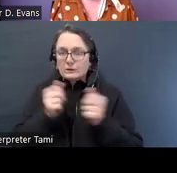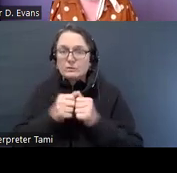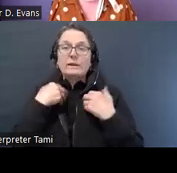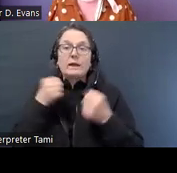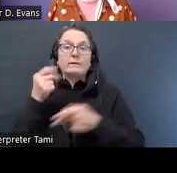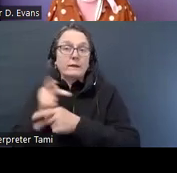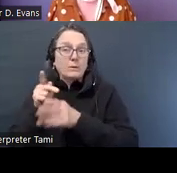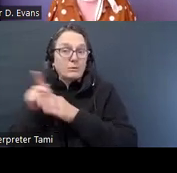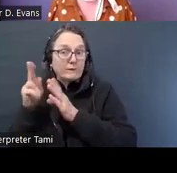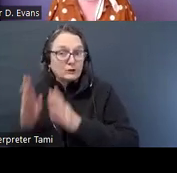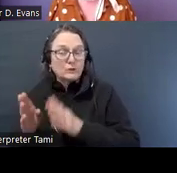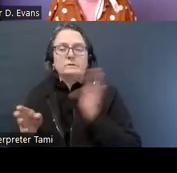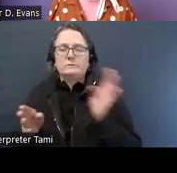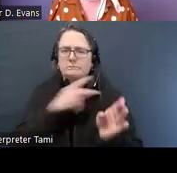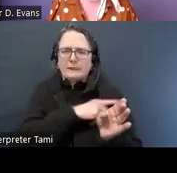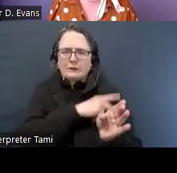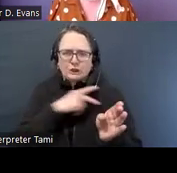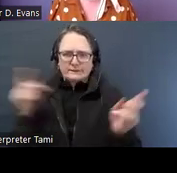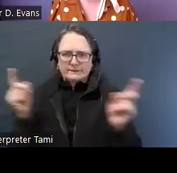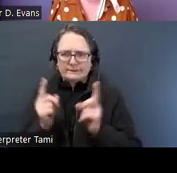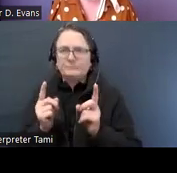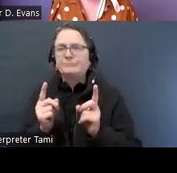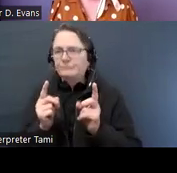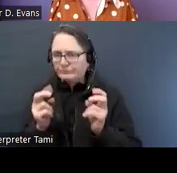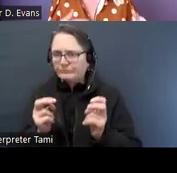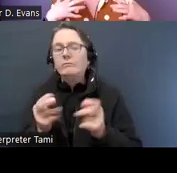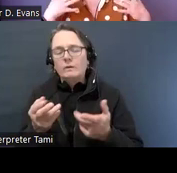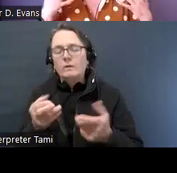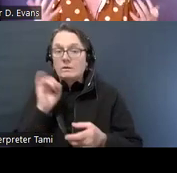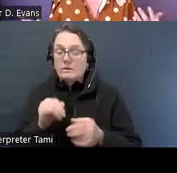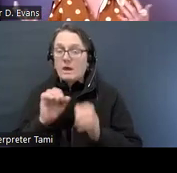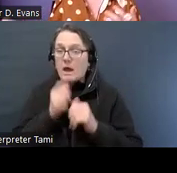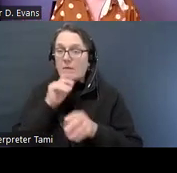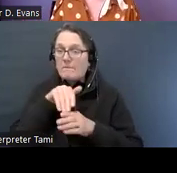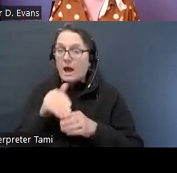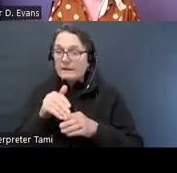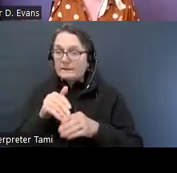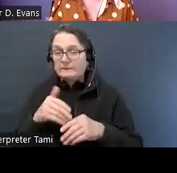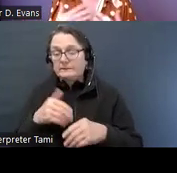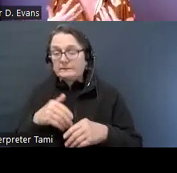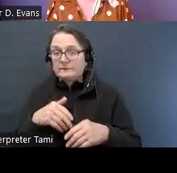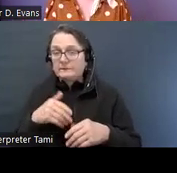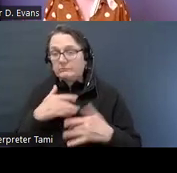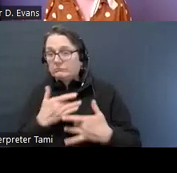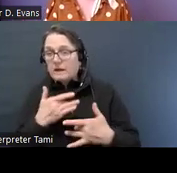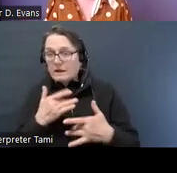So some of the ways that this bias shows up includes when healthcare professionals make assumptions